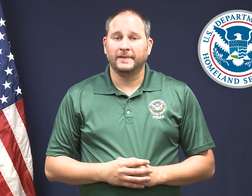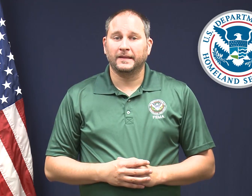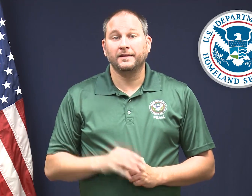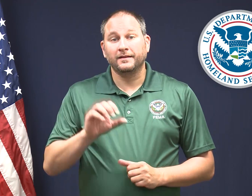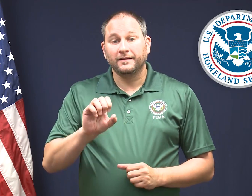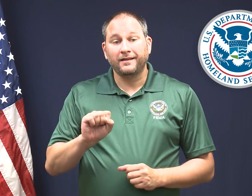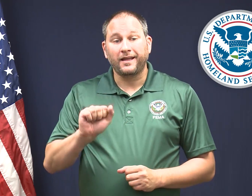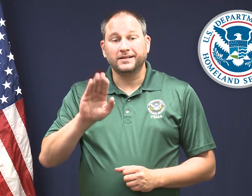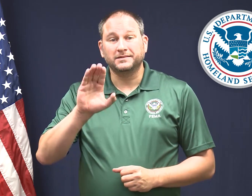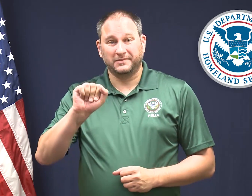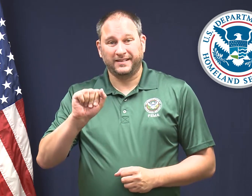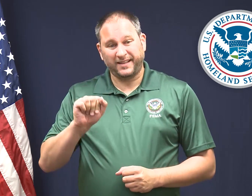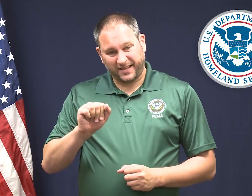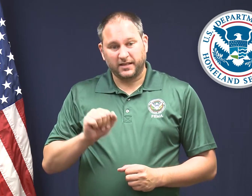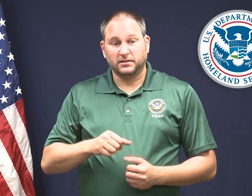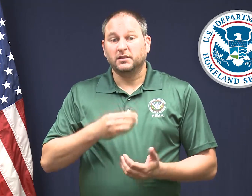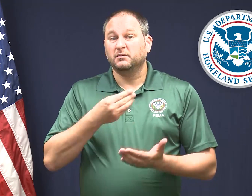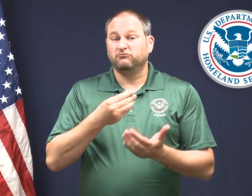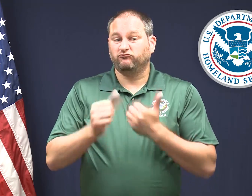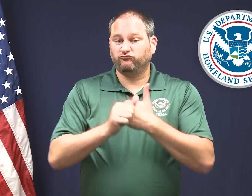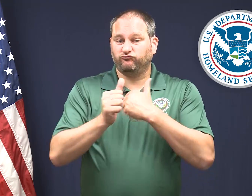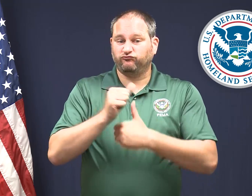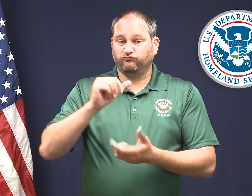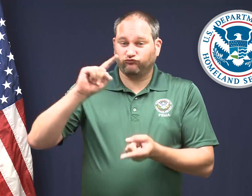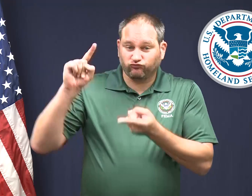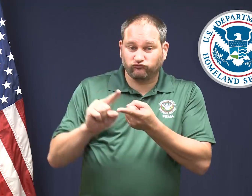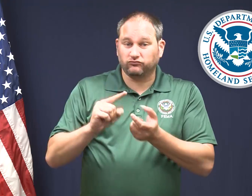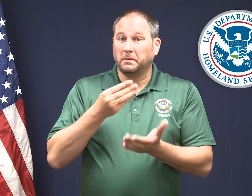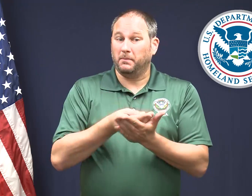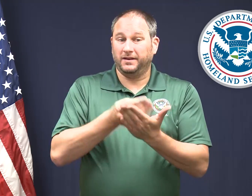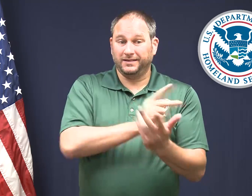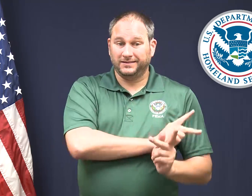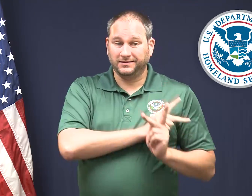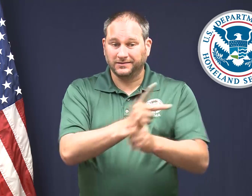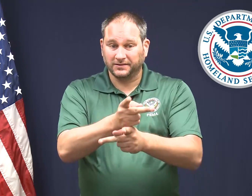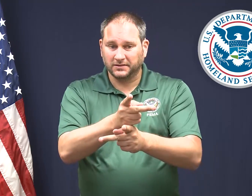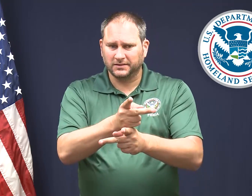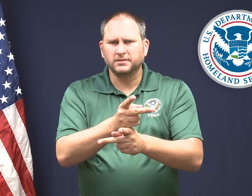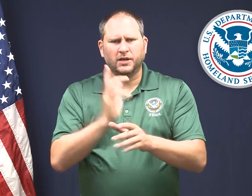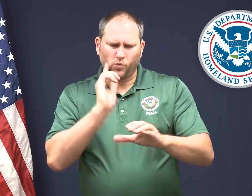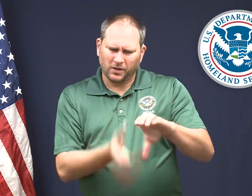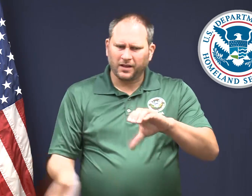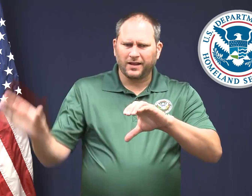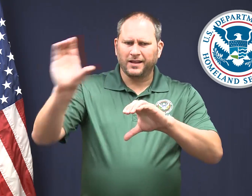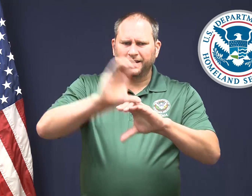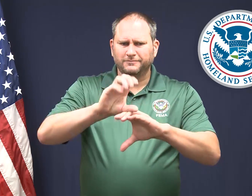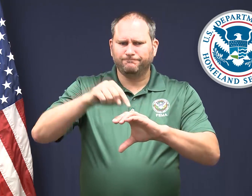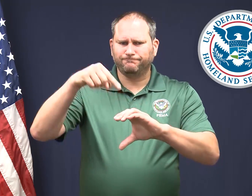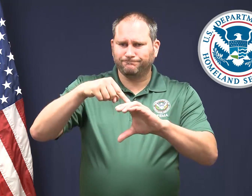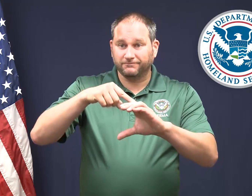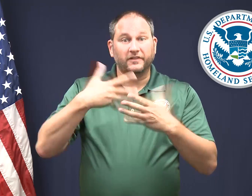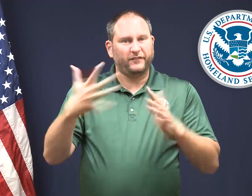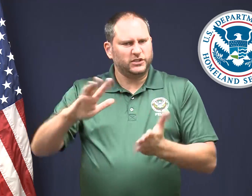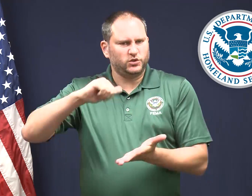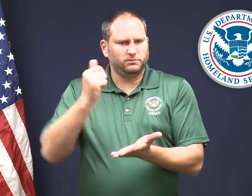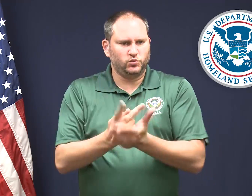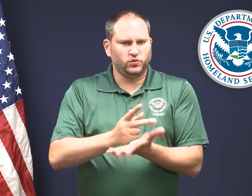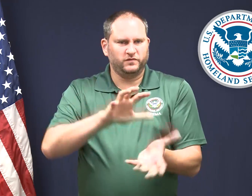SBA mitigation loan money would be in addition to what your previously approved